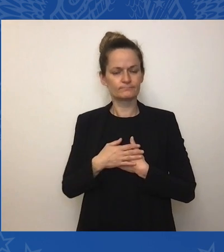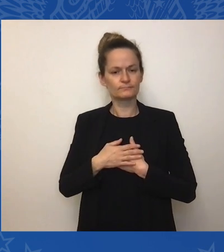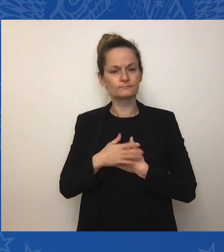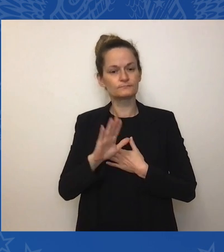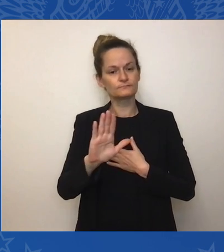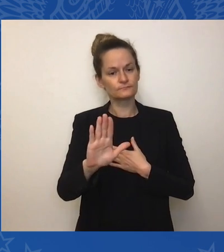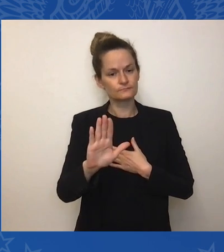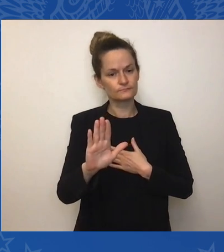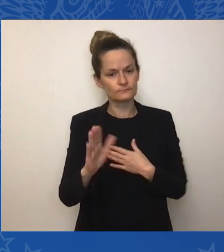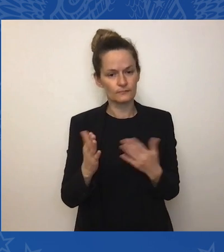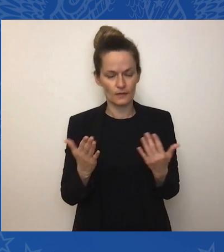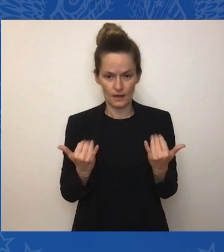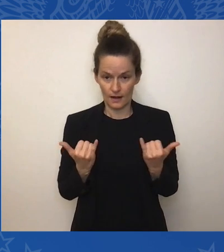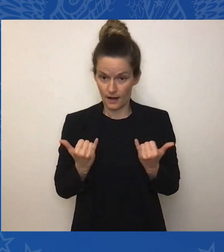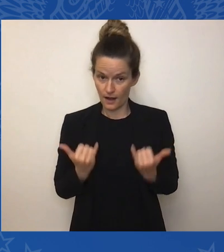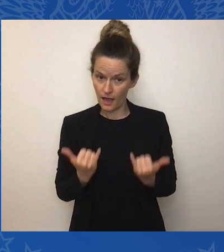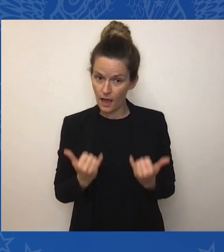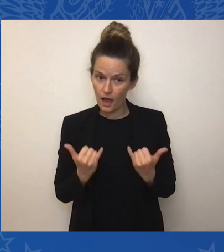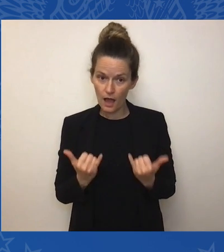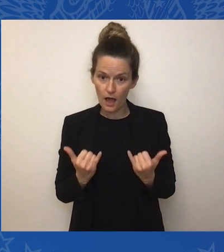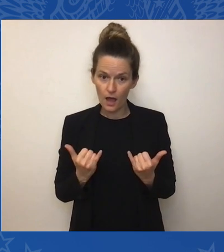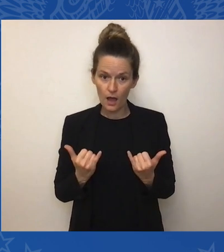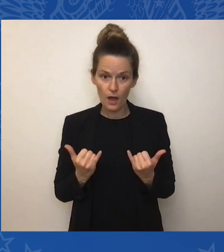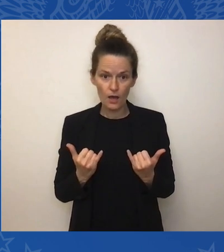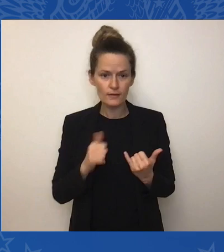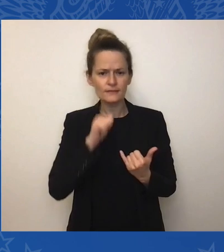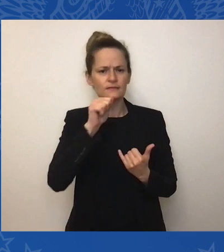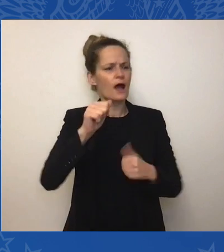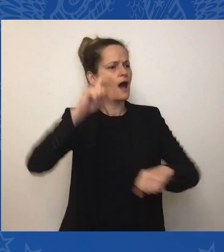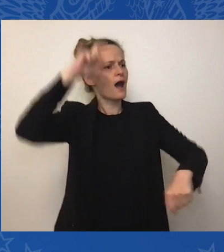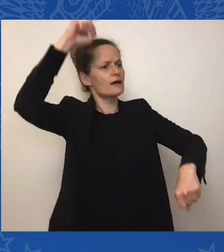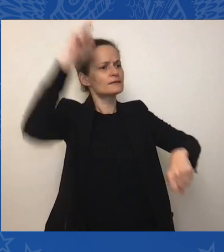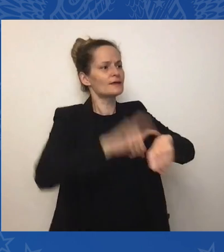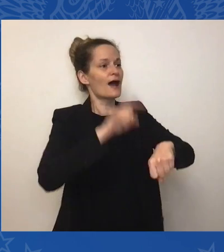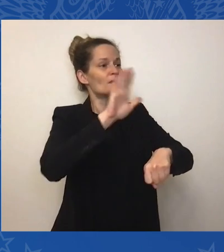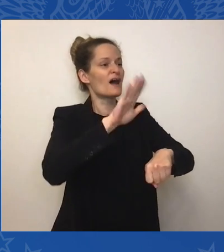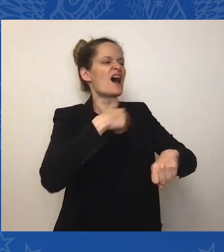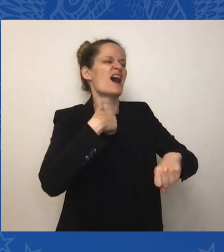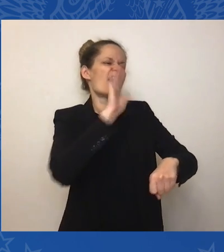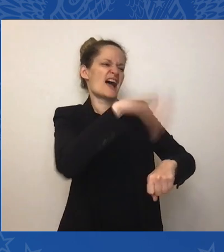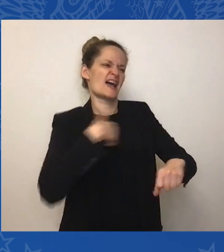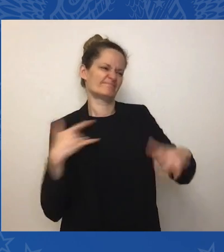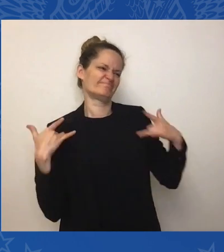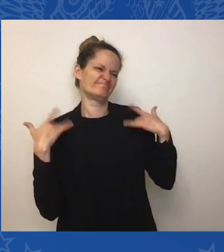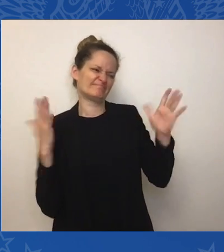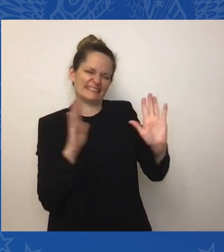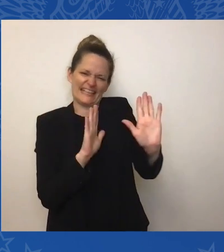We need all of you to get engaged in public life and the life of this nation.